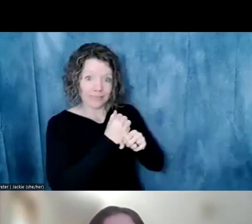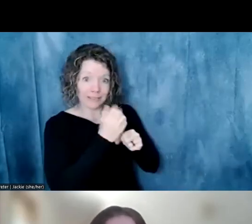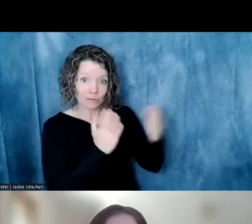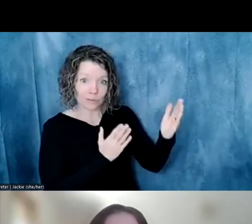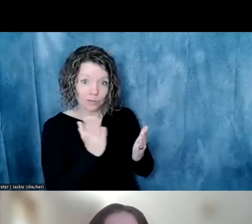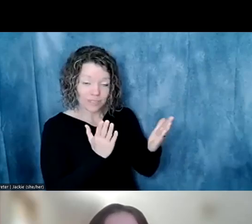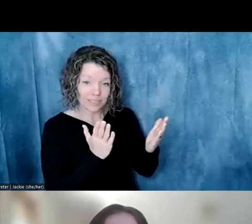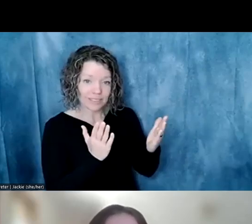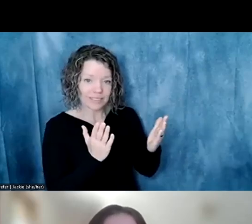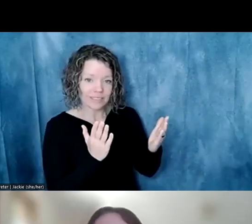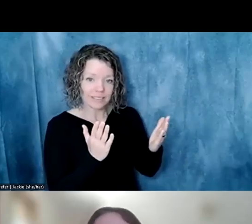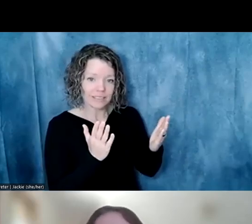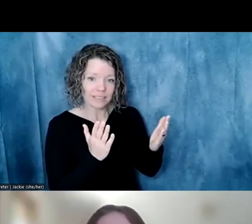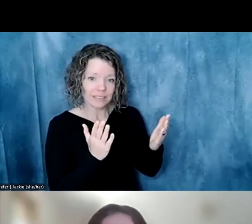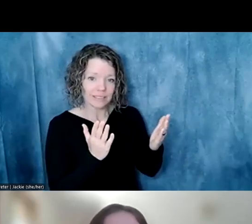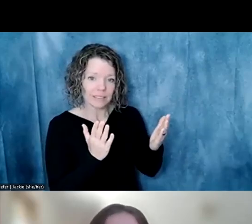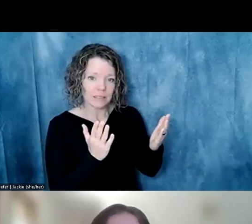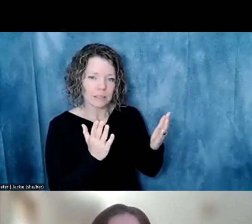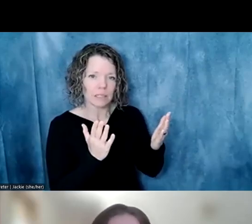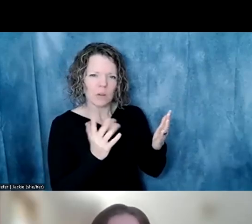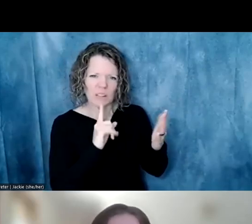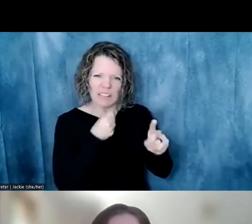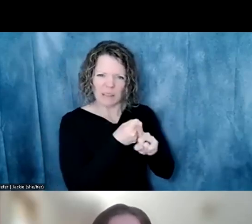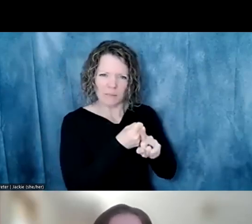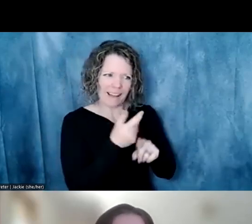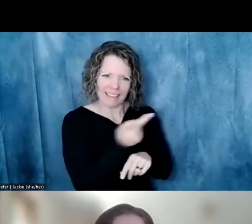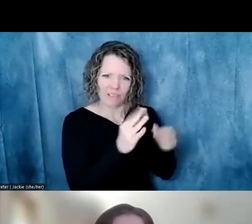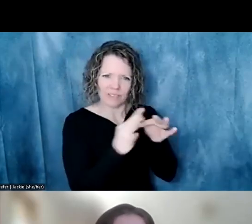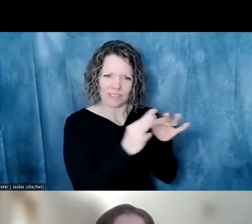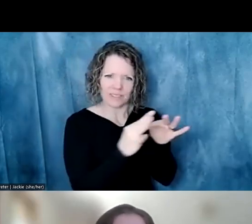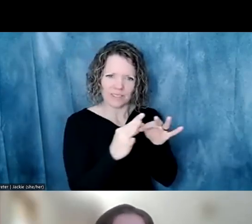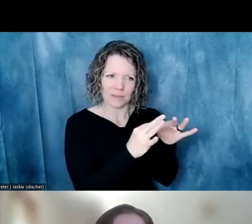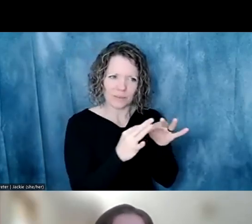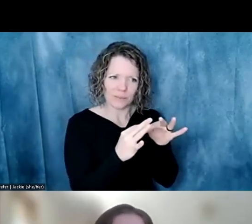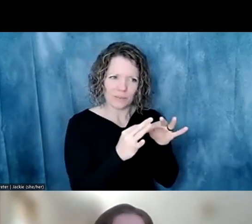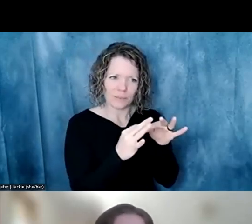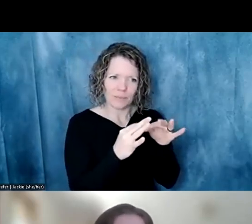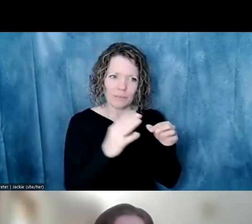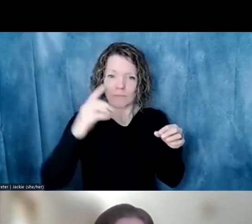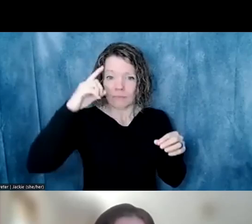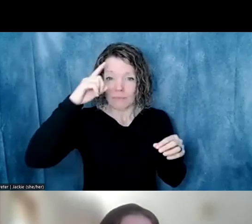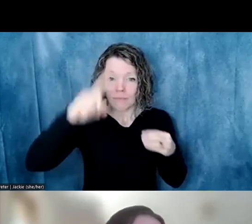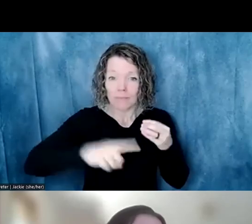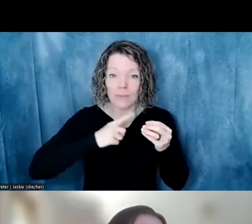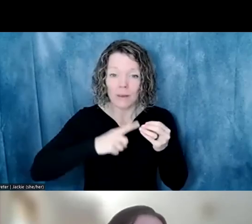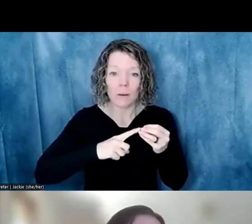potential over the lifetime is of that person, not only from in terms of what the provider imagines